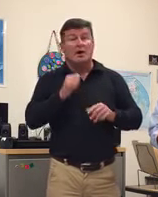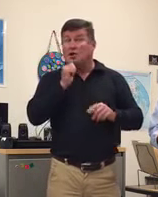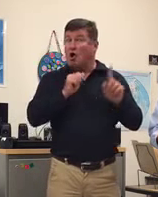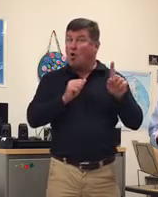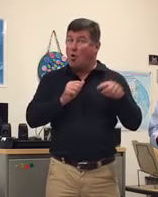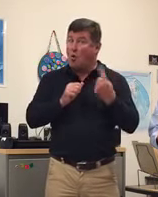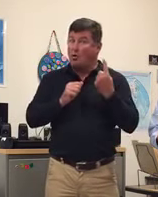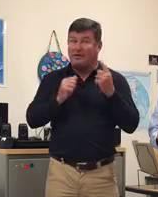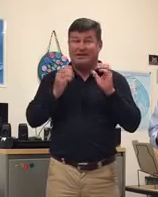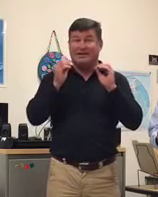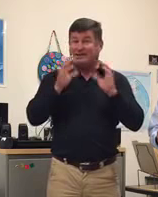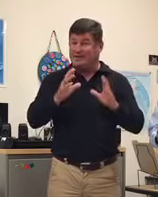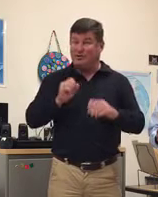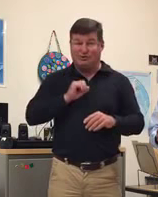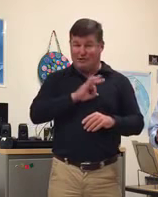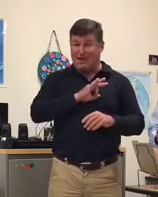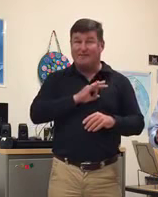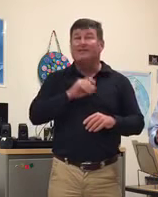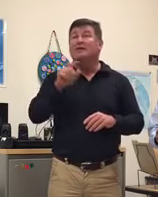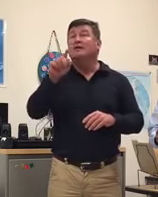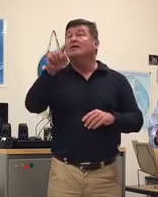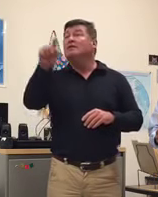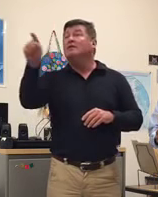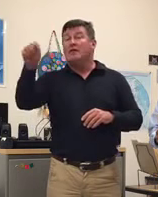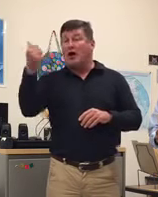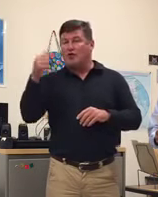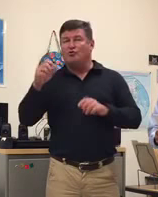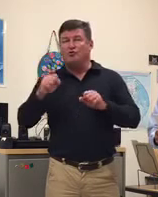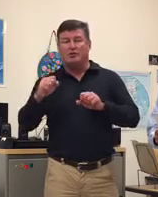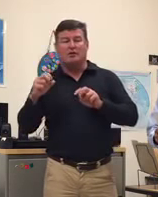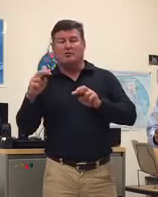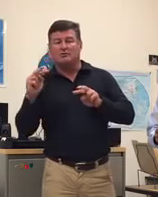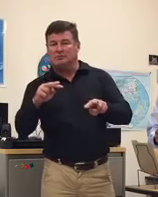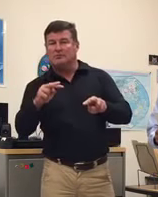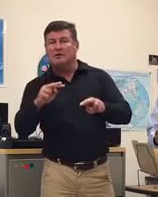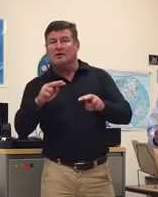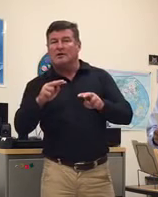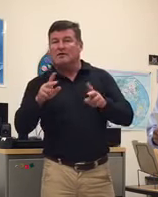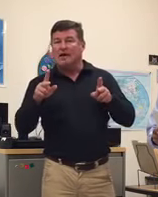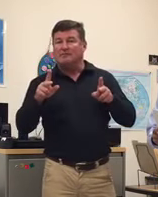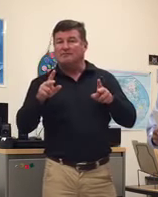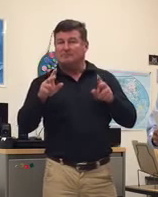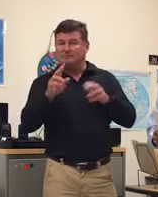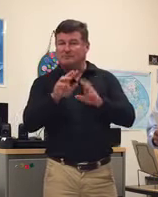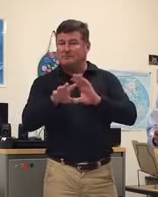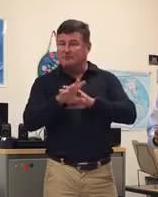So be aware that it goes beyond the teacher or the staff member who may have a chance to see it.